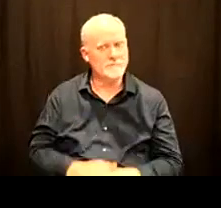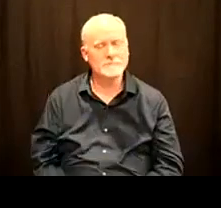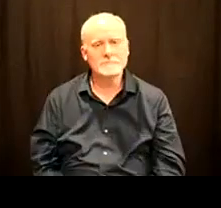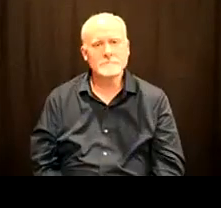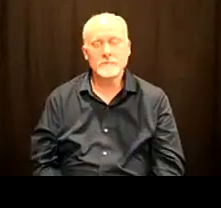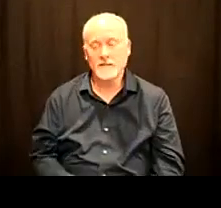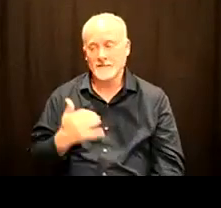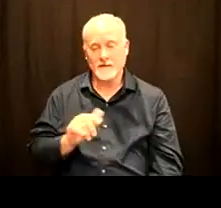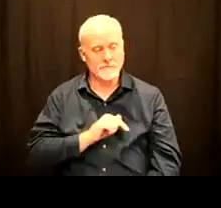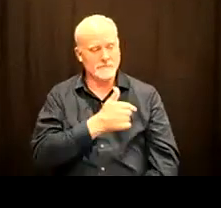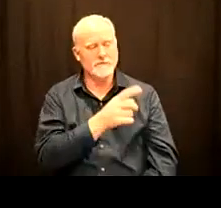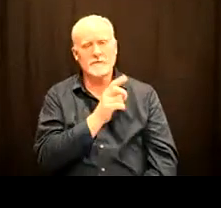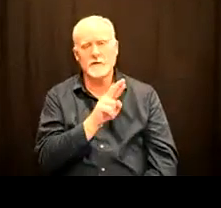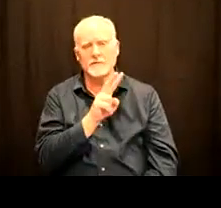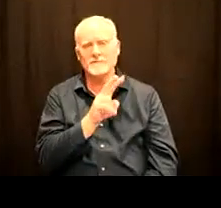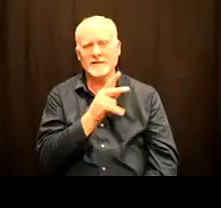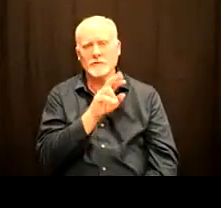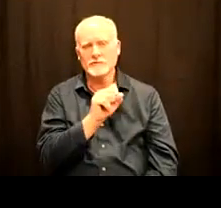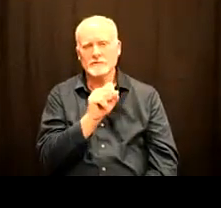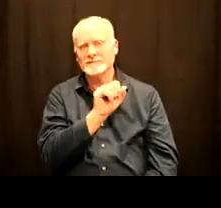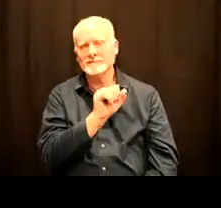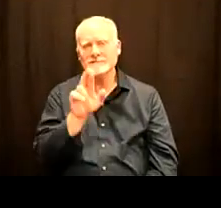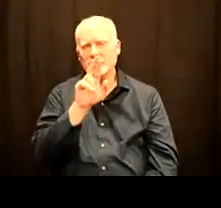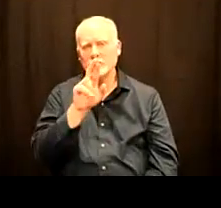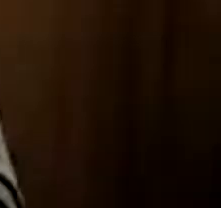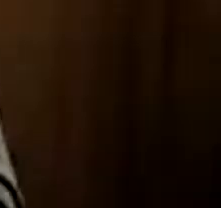dr selwyn vickers senior vice president for medicine and dean for his comments